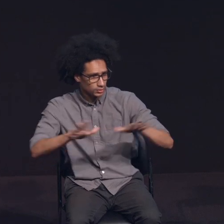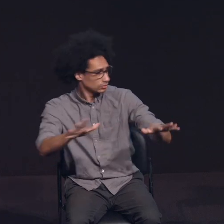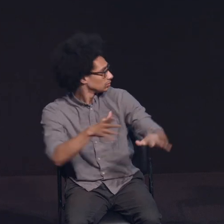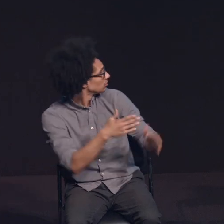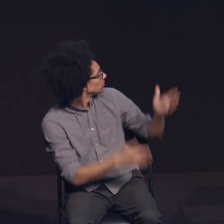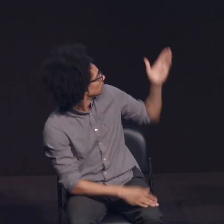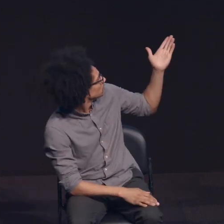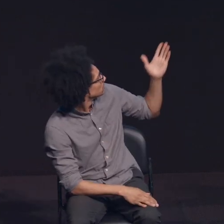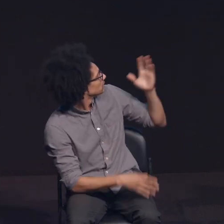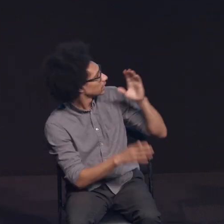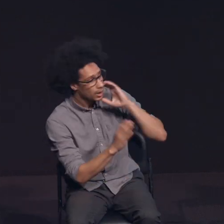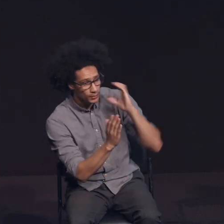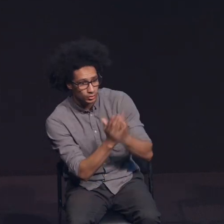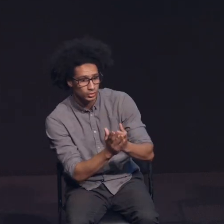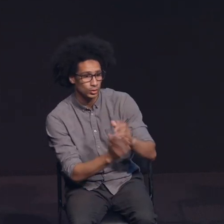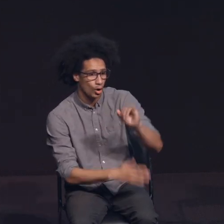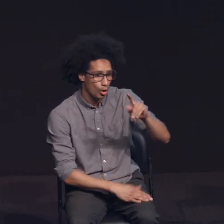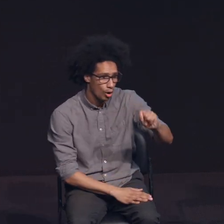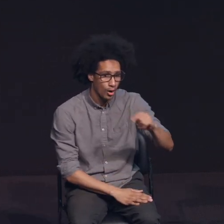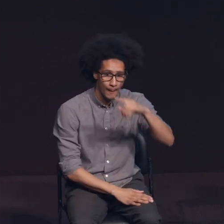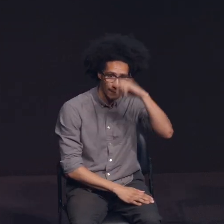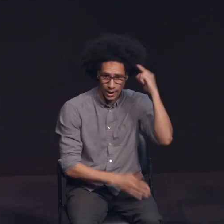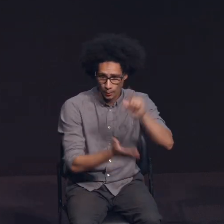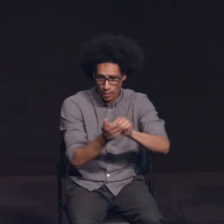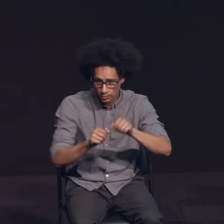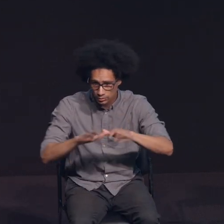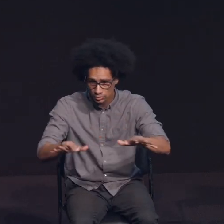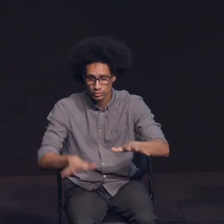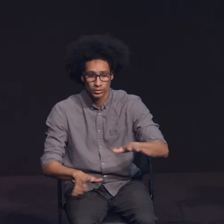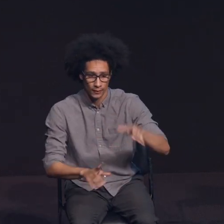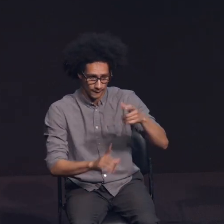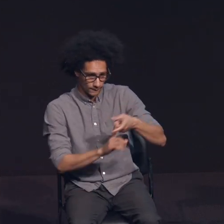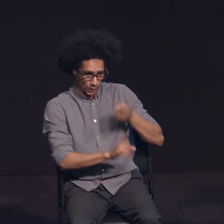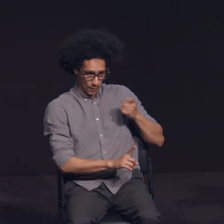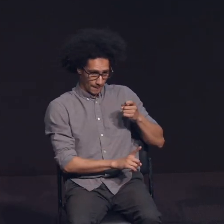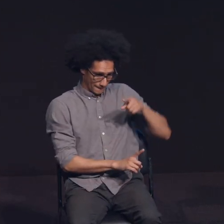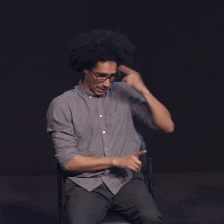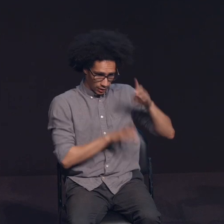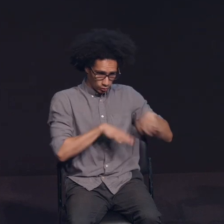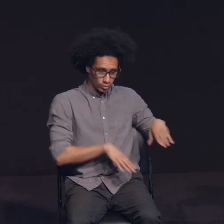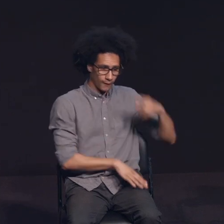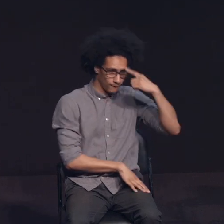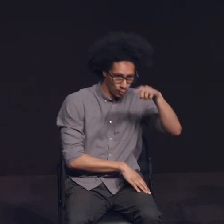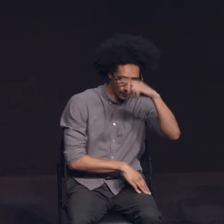art, Black publishers by and for Black children. We saw something of a history of that with